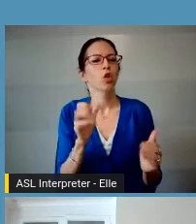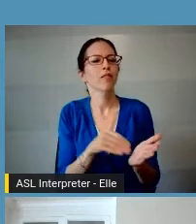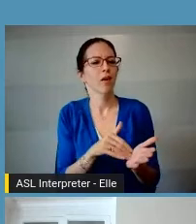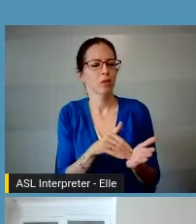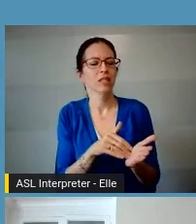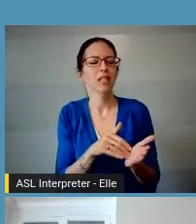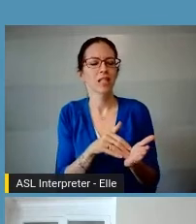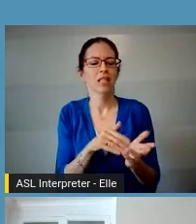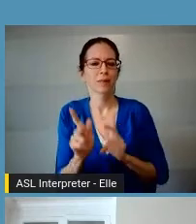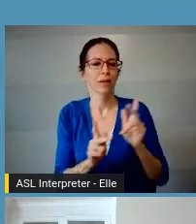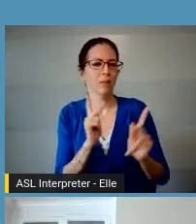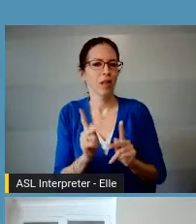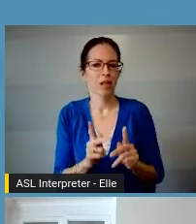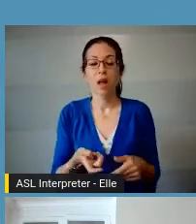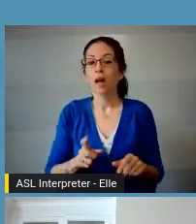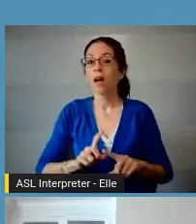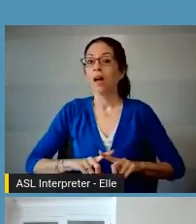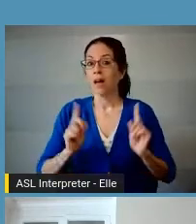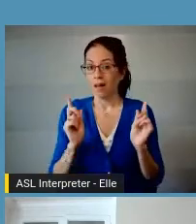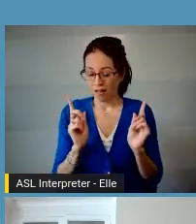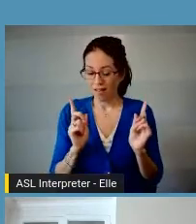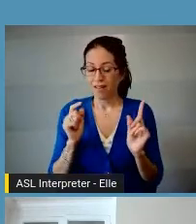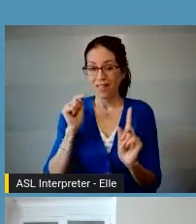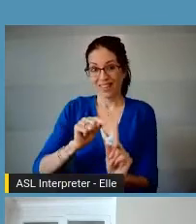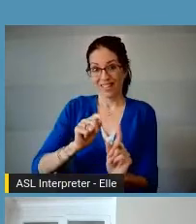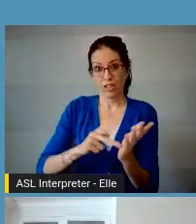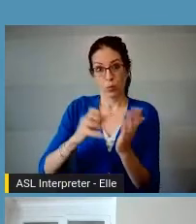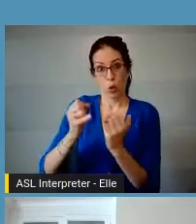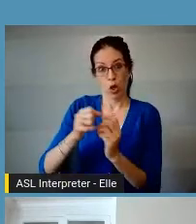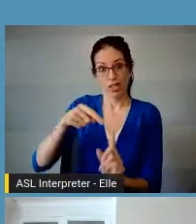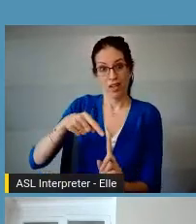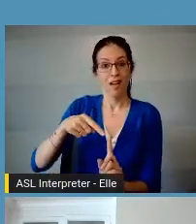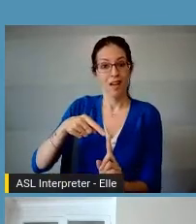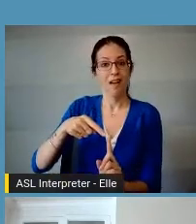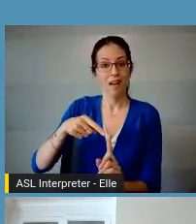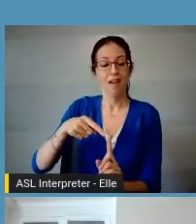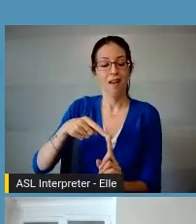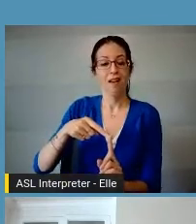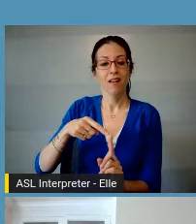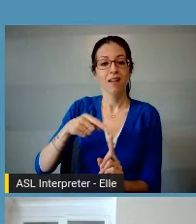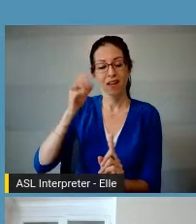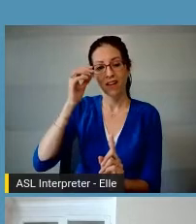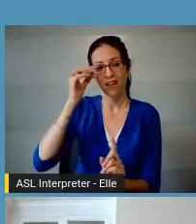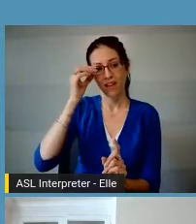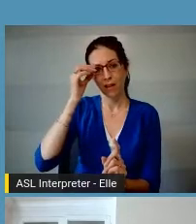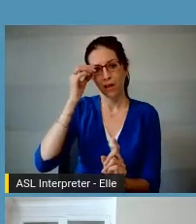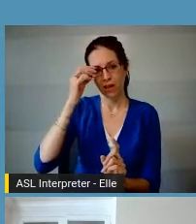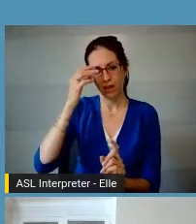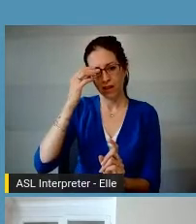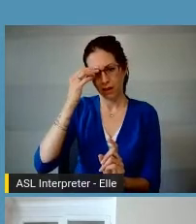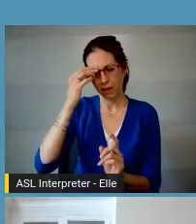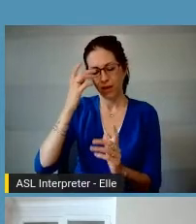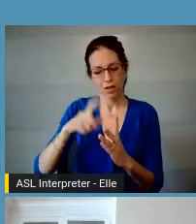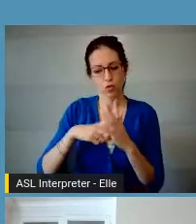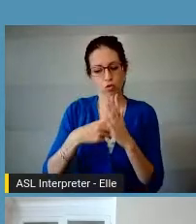However, this particular project started out as an independent project but then was brought